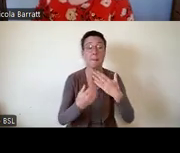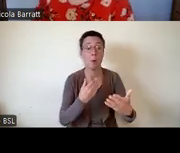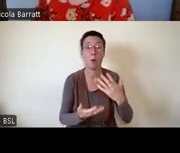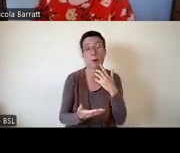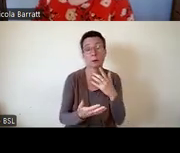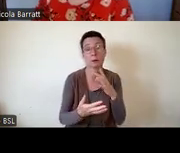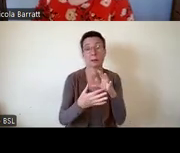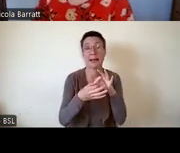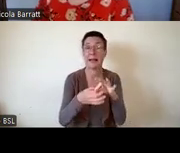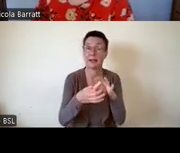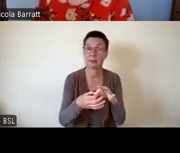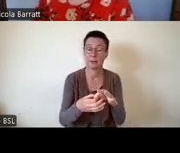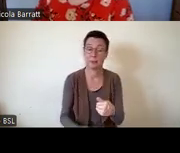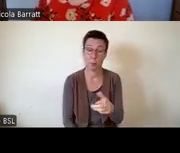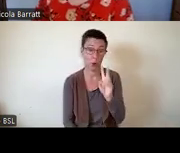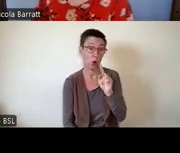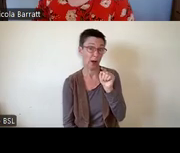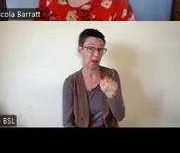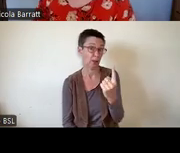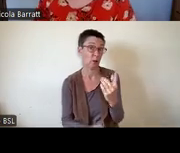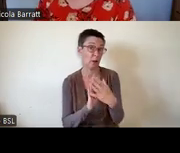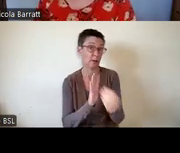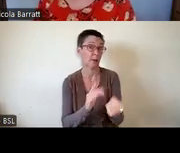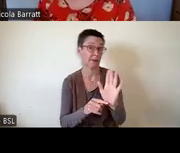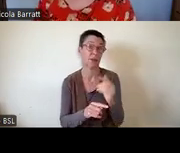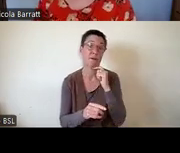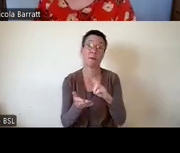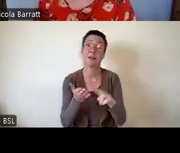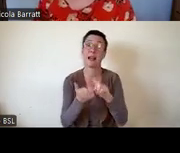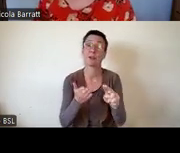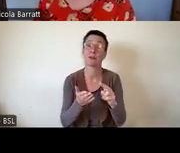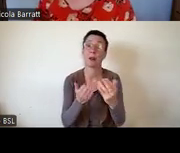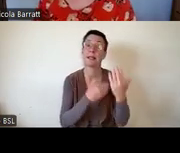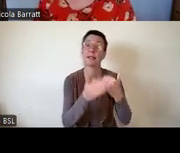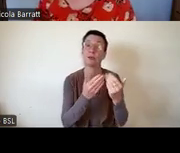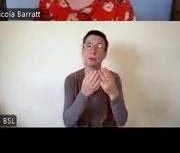We're going to watch this video from the Natural History Museum. I'm going to zoom in a bit so you can see it better.